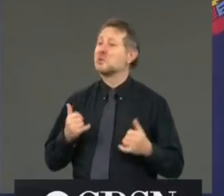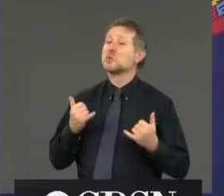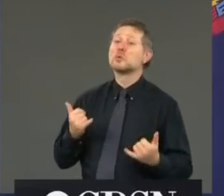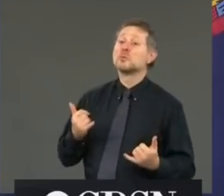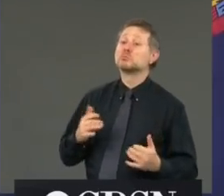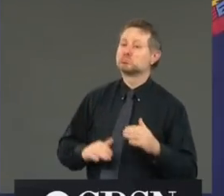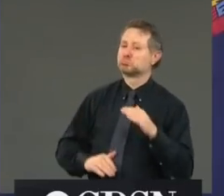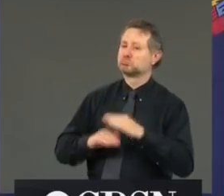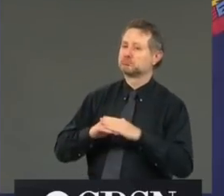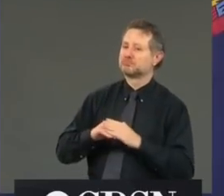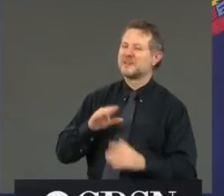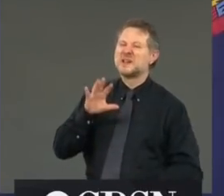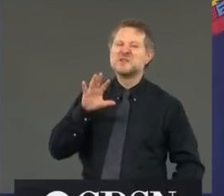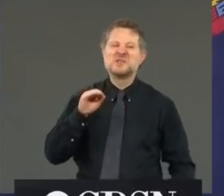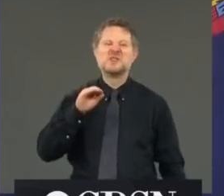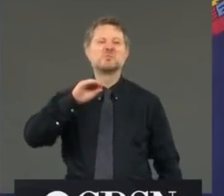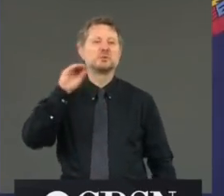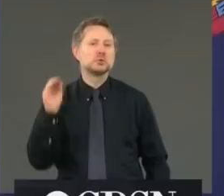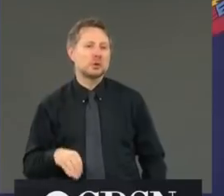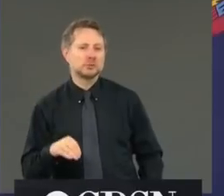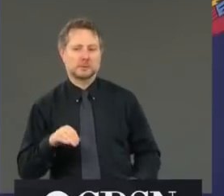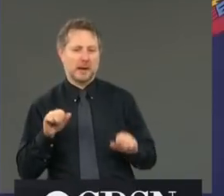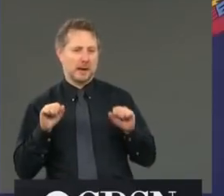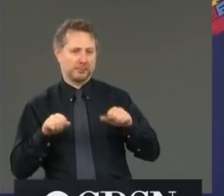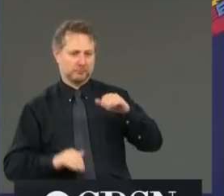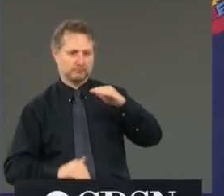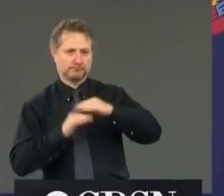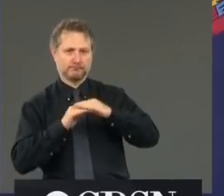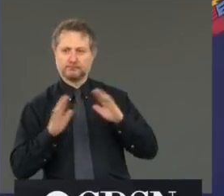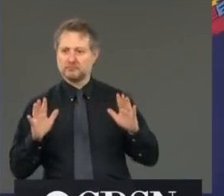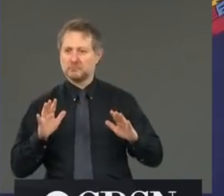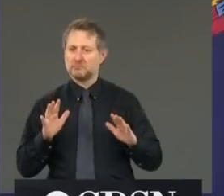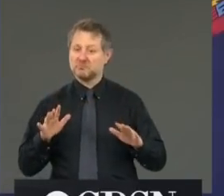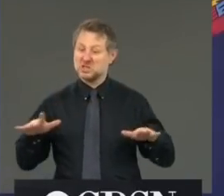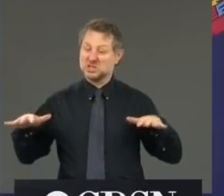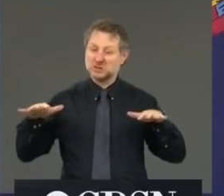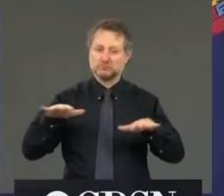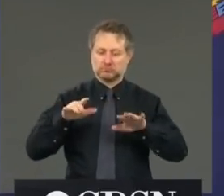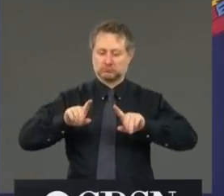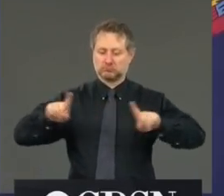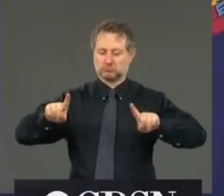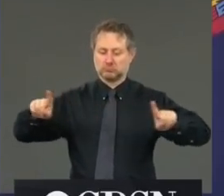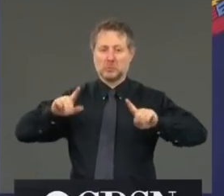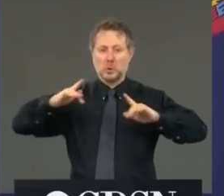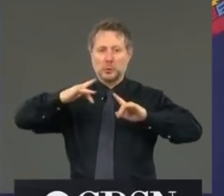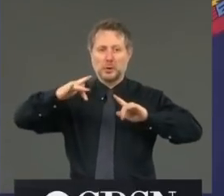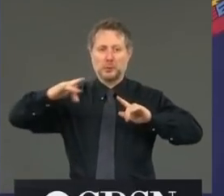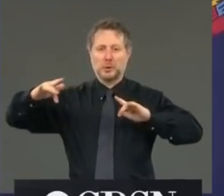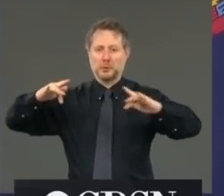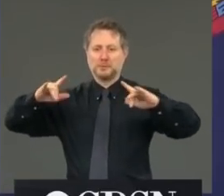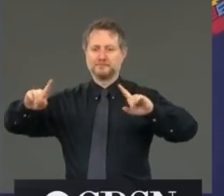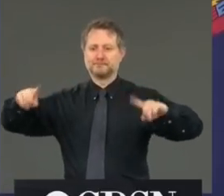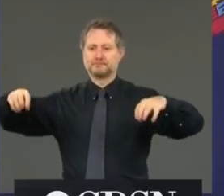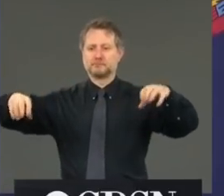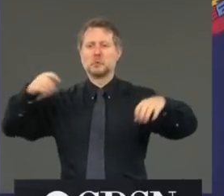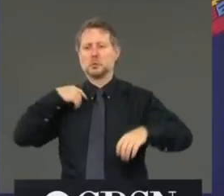YOU CAN SEE AN INCREASE DEMAND ON THOSE STATE BEACHES ON LONG ISLAND BECAUSE THEY ARE OPENED